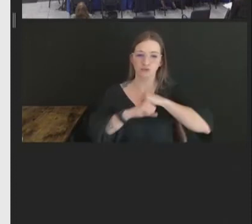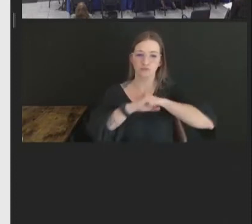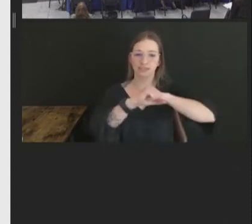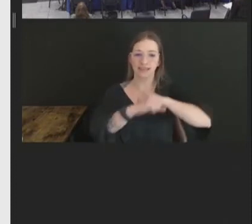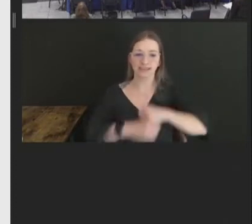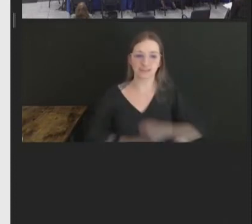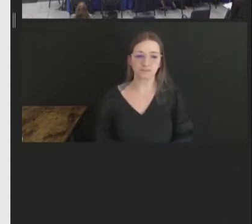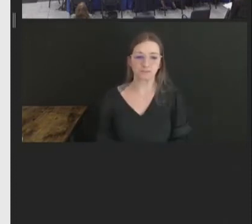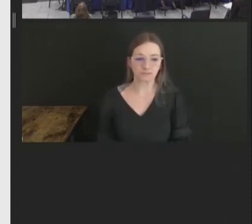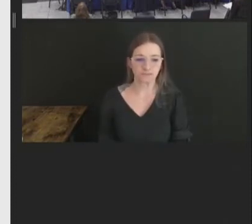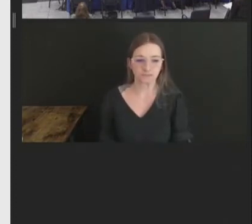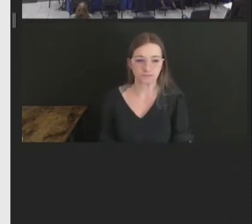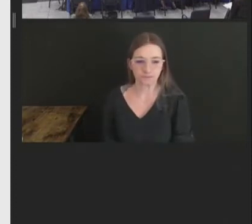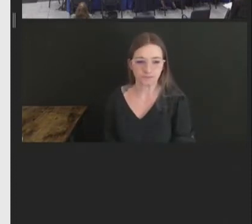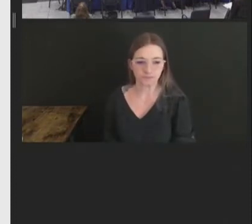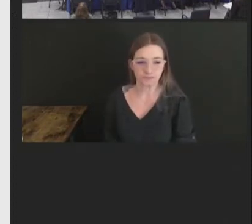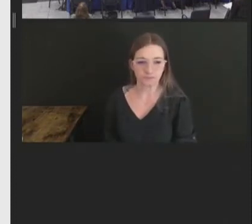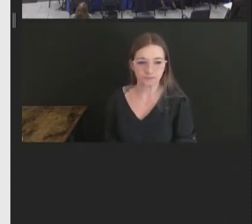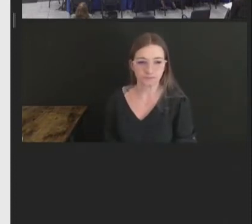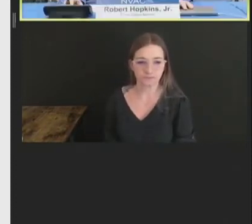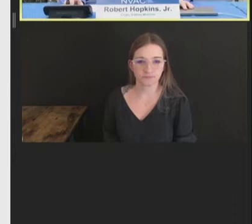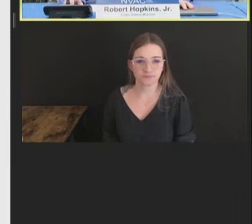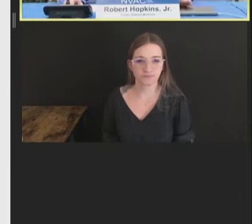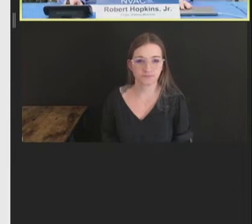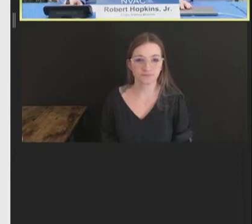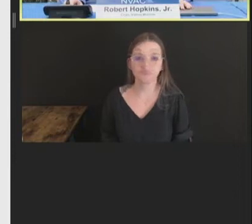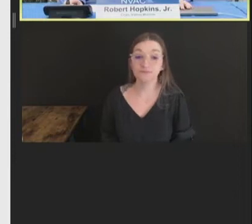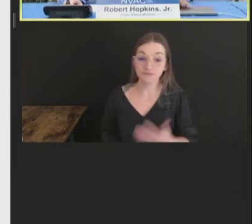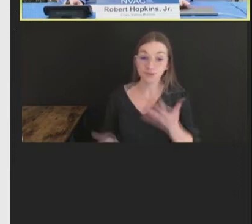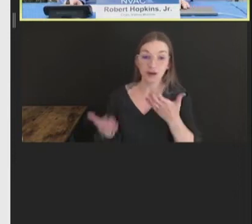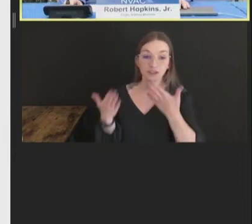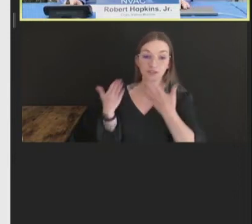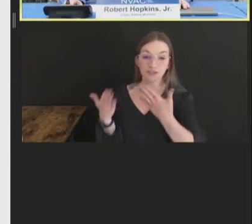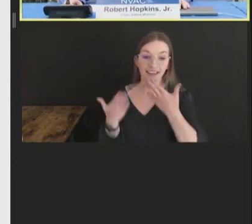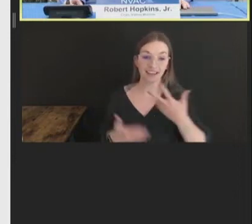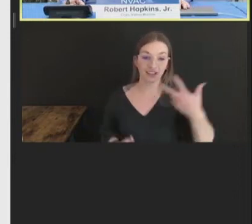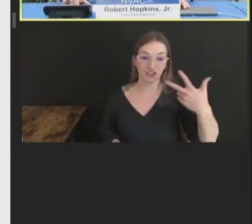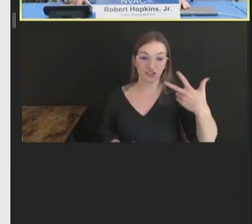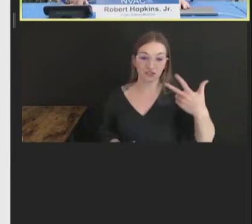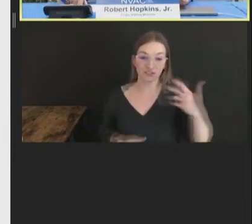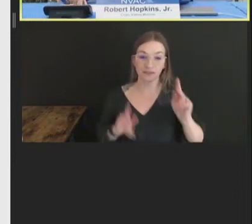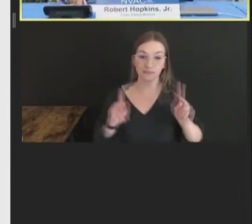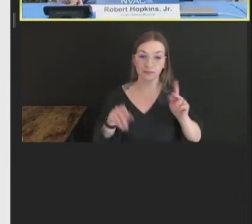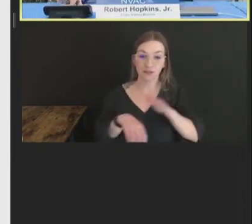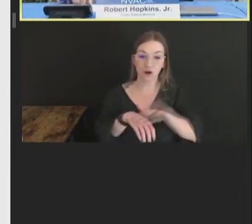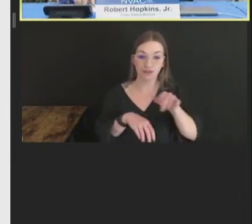Robert Hopkins: I want to thank our three members of this panel. You've raised a lot